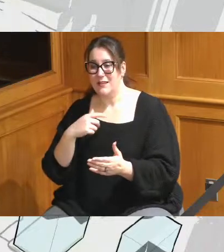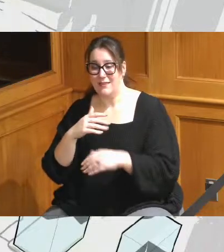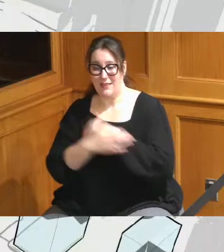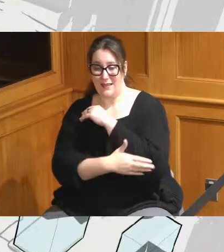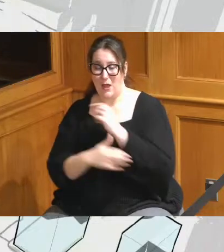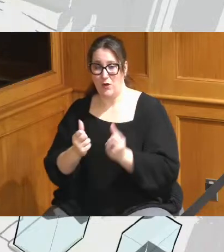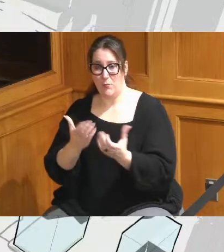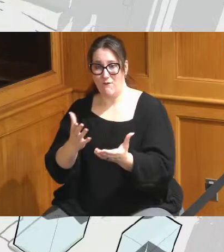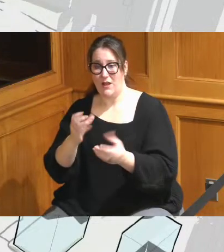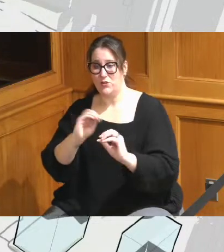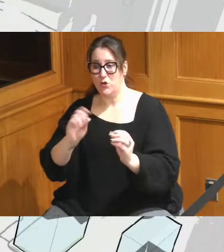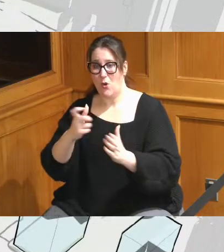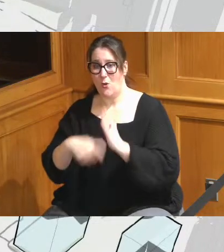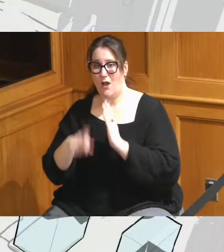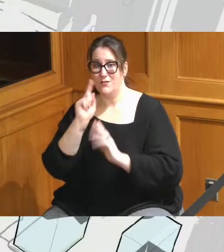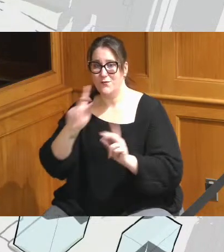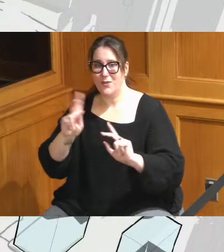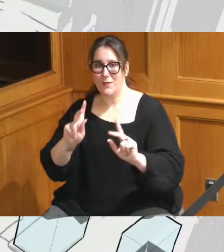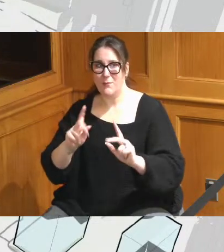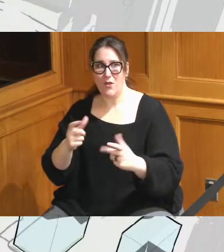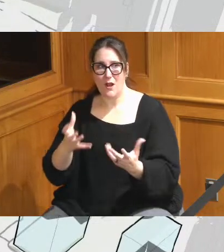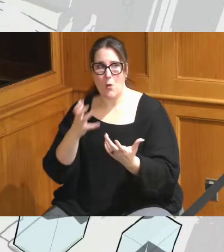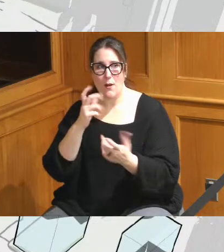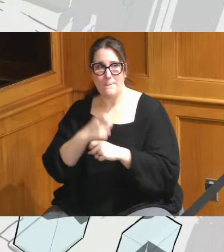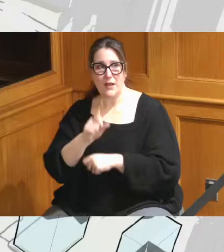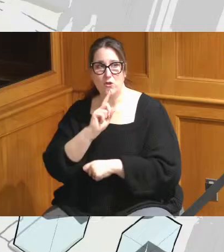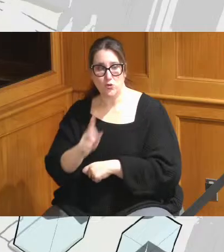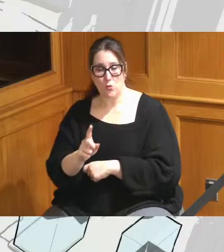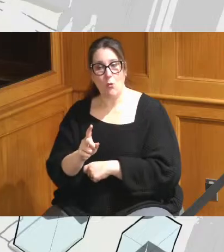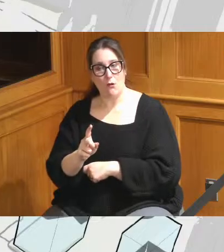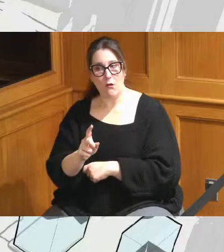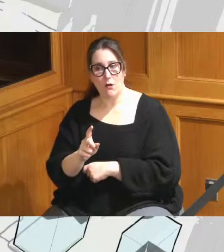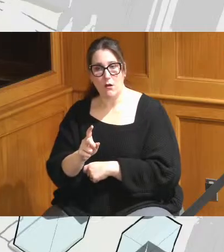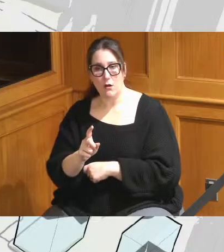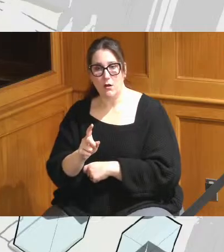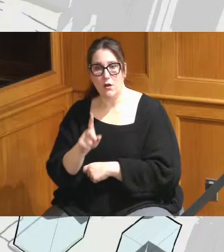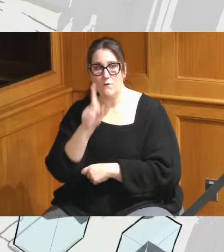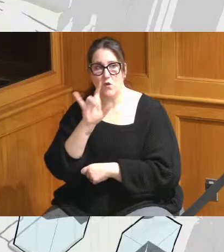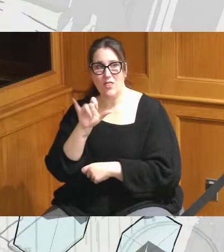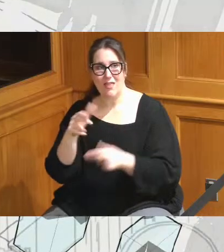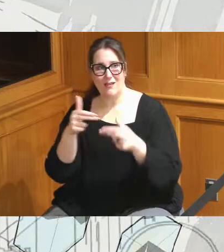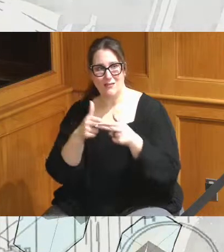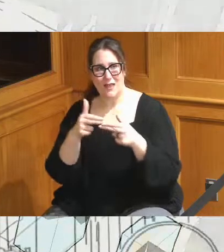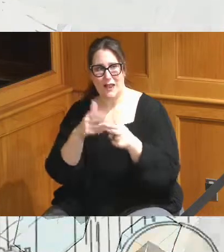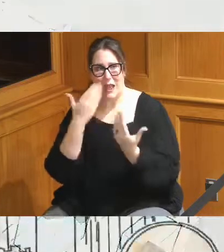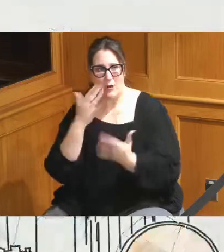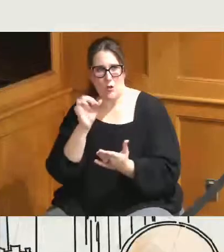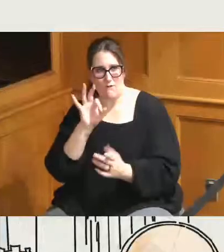to the people. That's what I wanted to make sure on that slide. I don't know if it's on that slide,